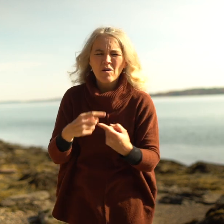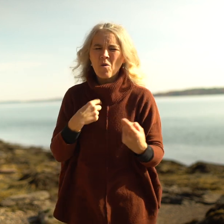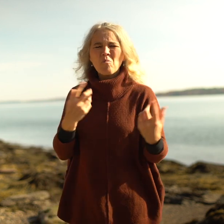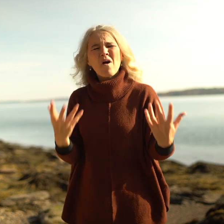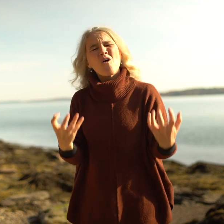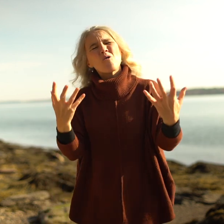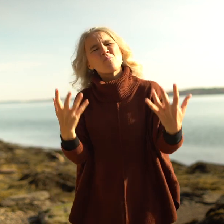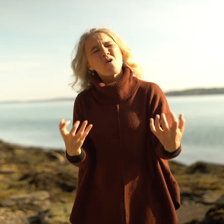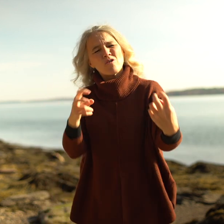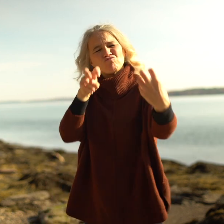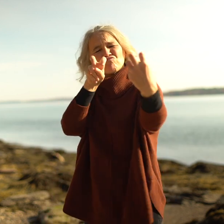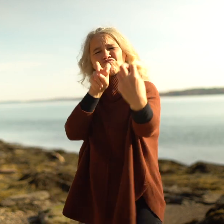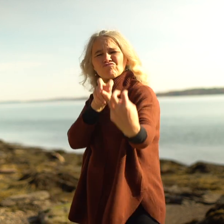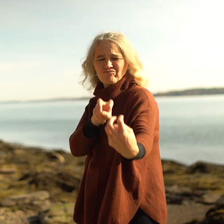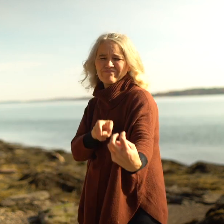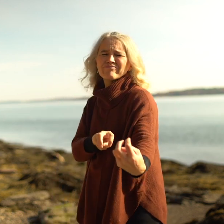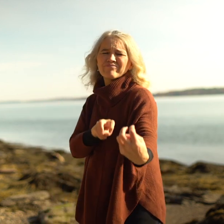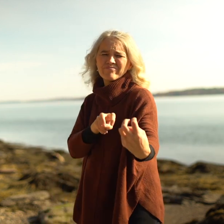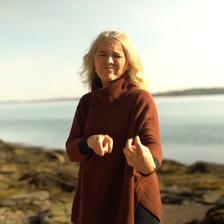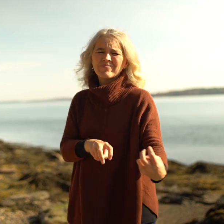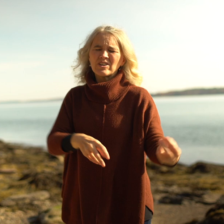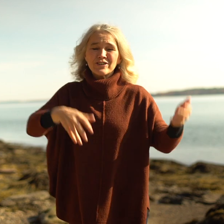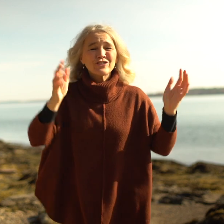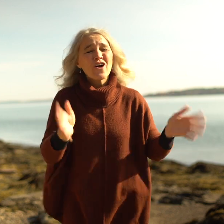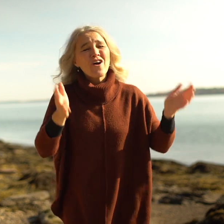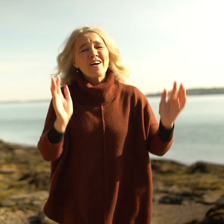I want so bad just to see your face